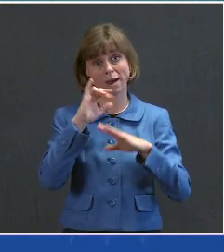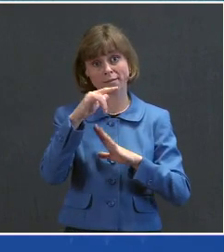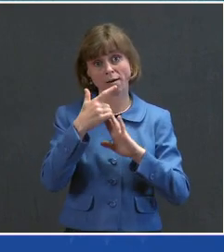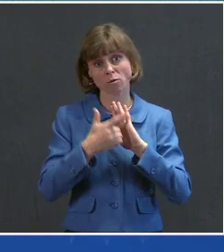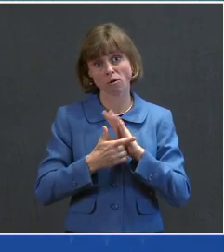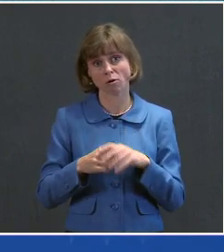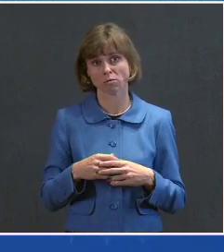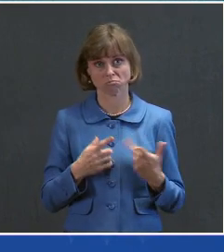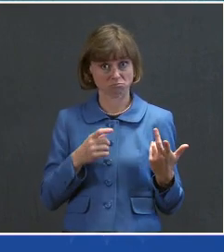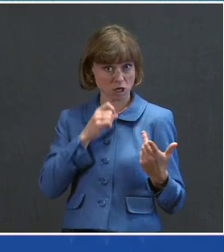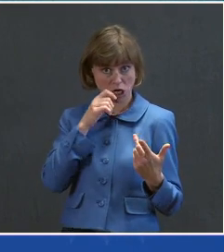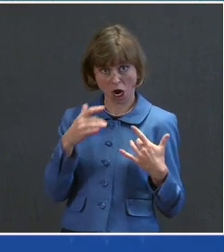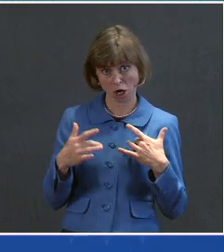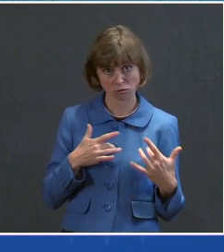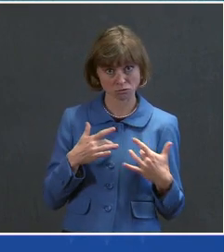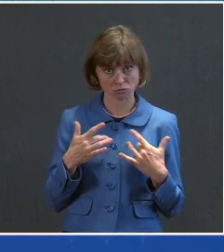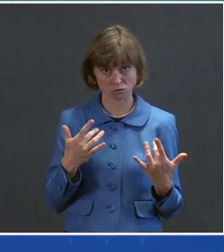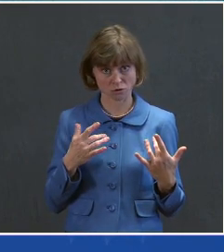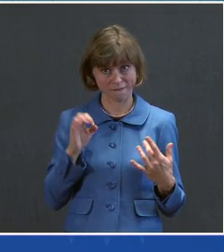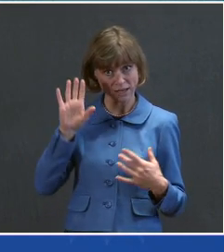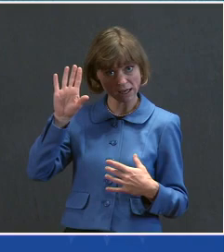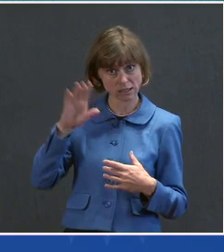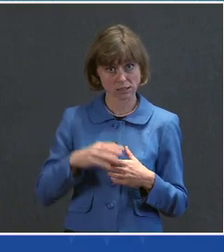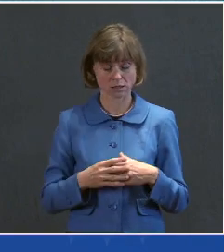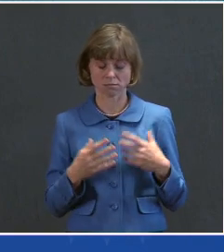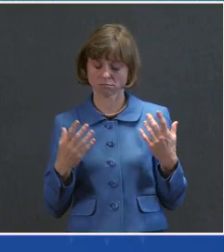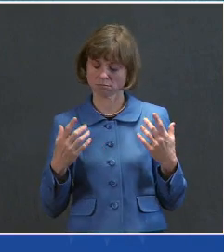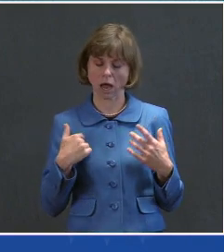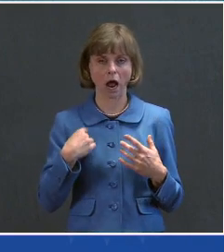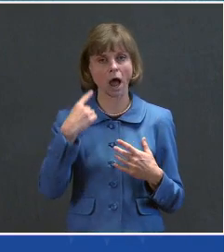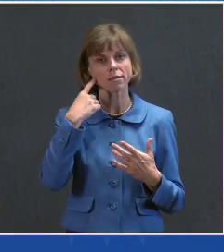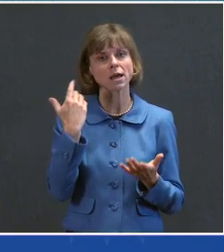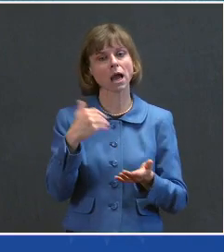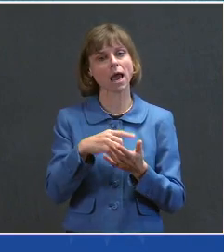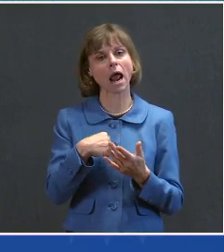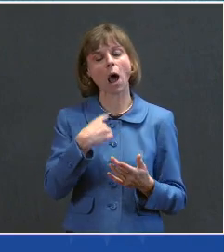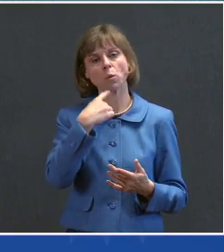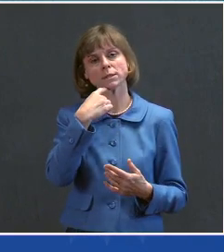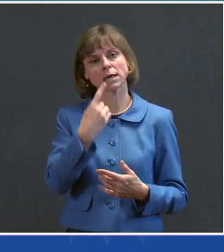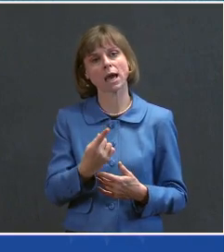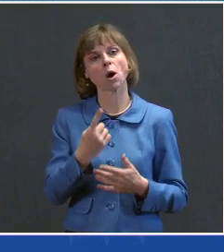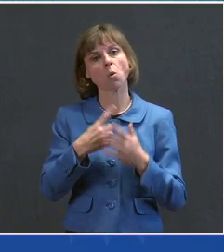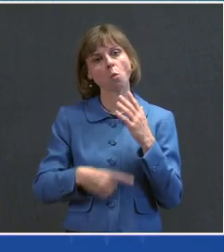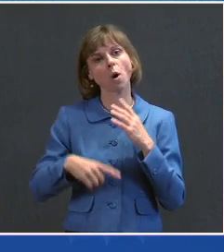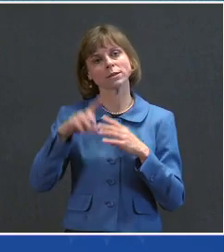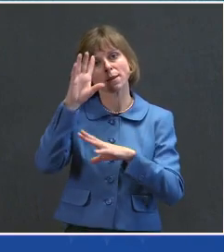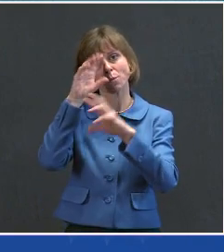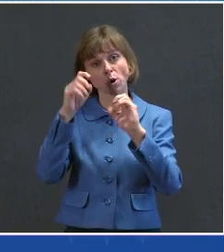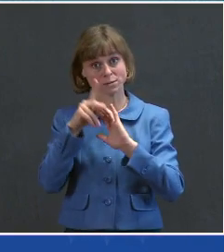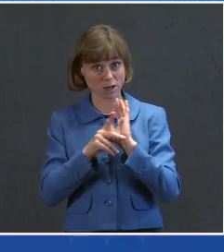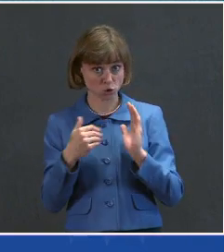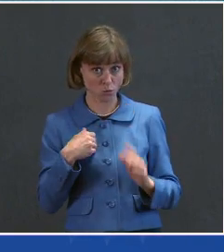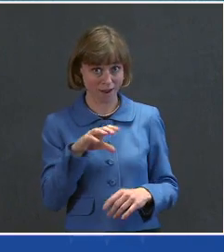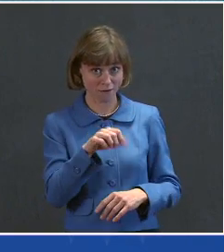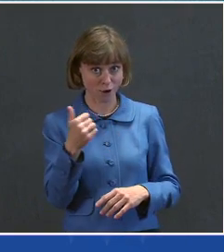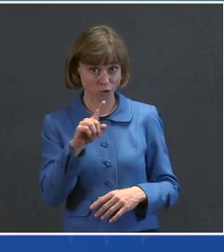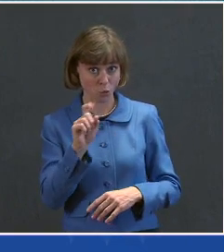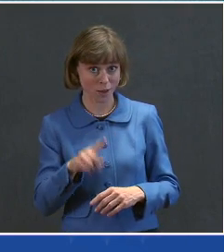is not a concern of his? Ms. Psaki: I think, again, I'm just going to state what the President's policies are. Did you have another question? The Press: I do. Will President Biden